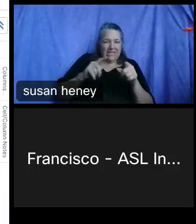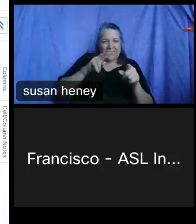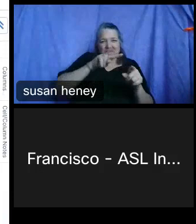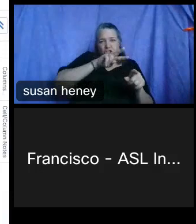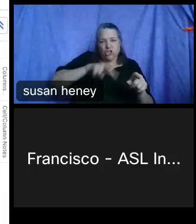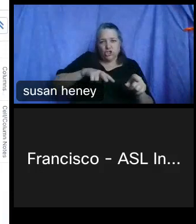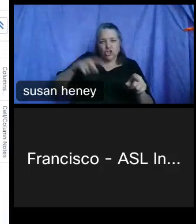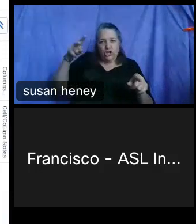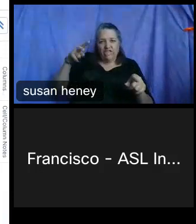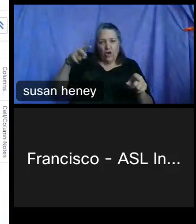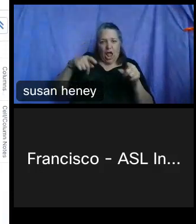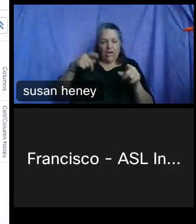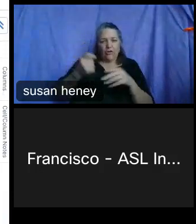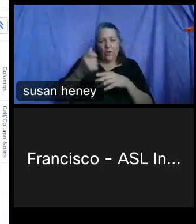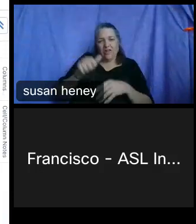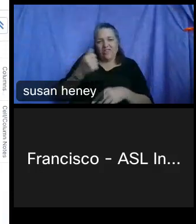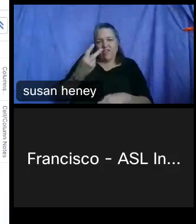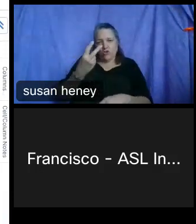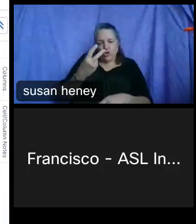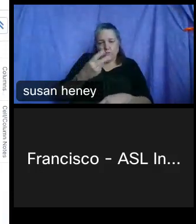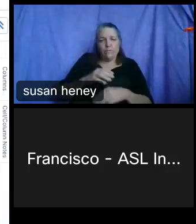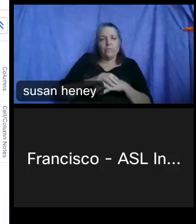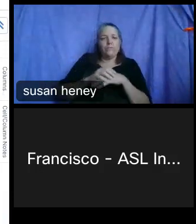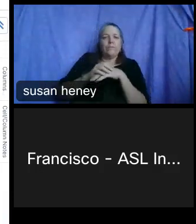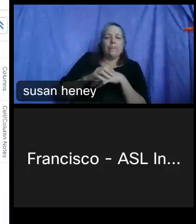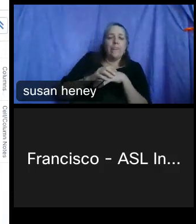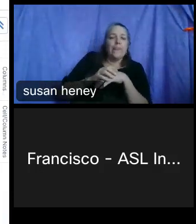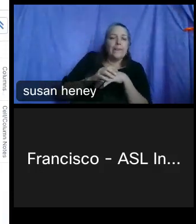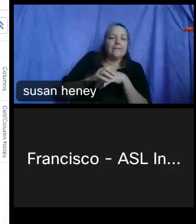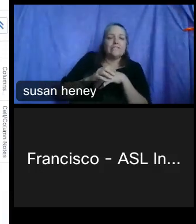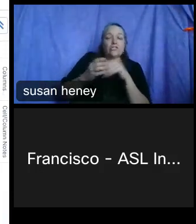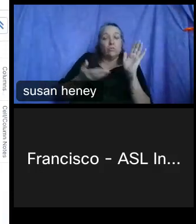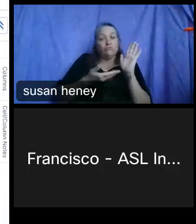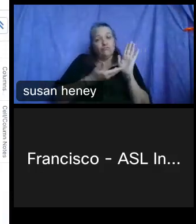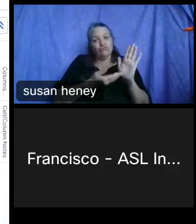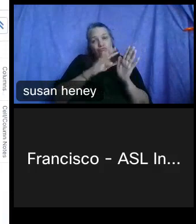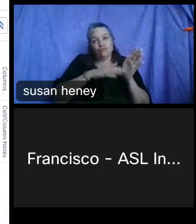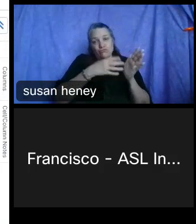to get rid of those other two columns. Now here is the table. Now, because it is a profile,